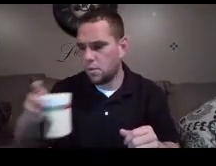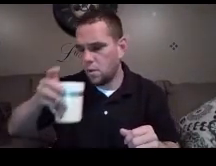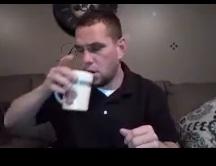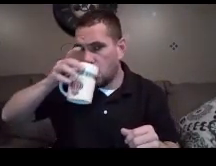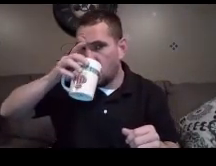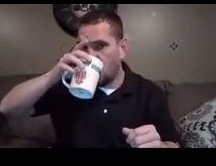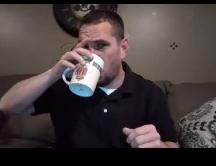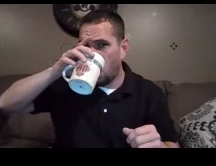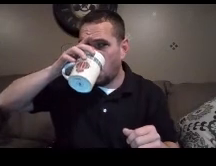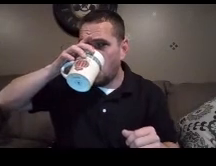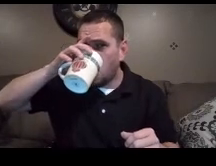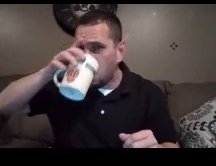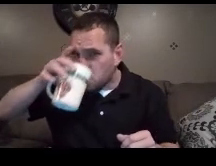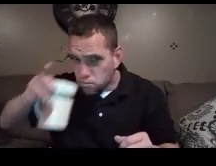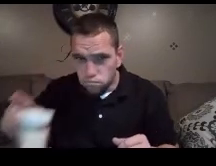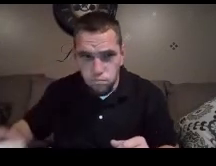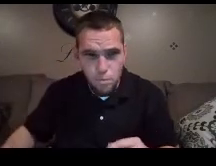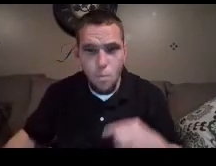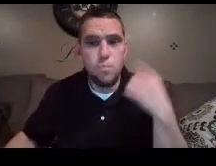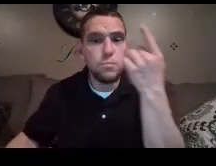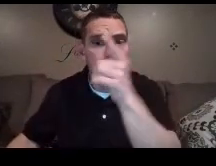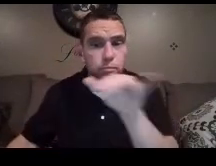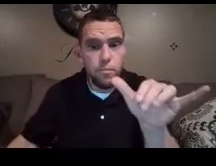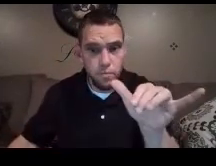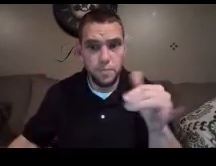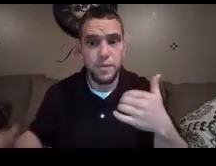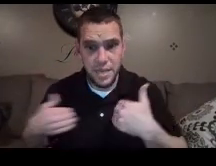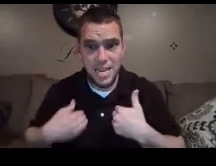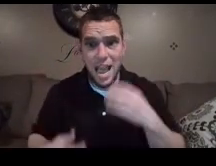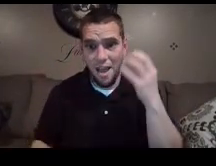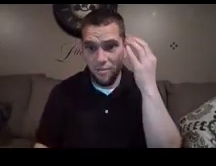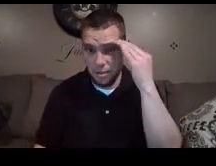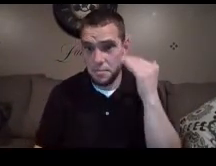it looks like there's a header on here, but it's saying that structurally it doesn't have one.